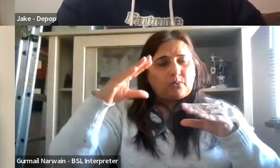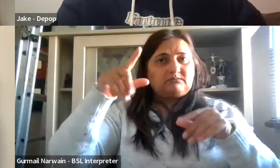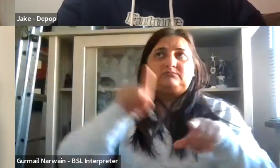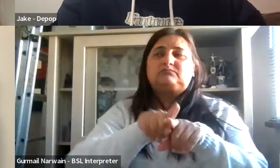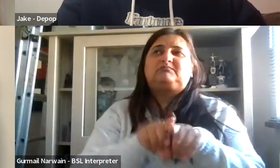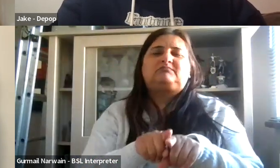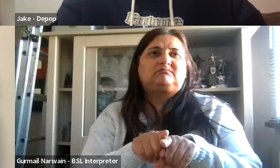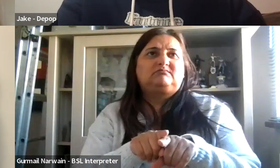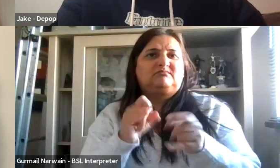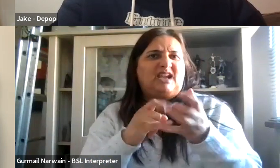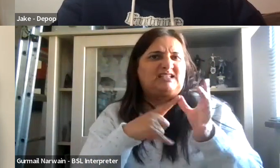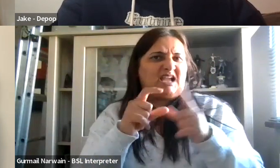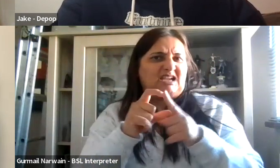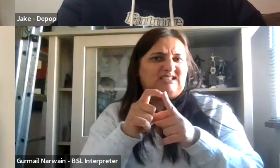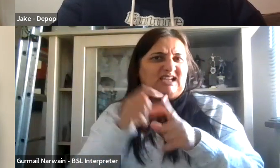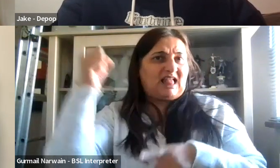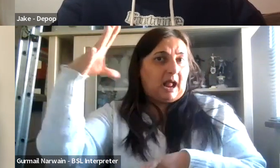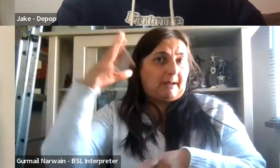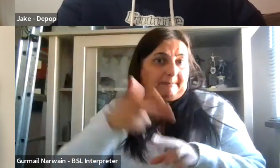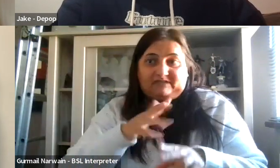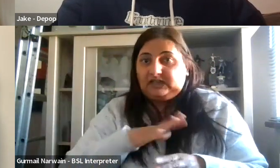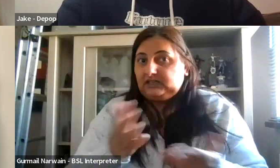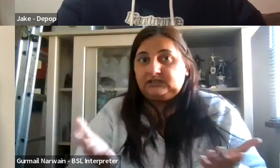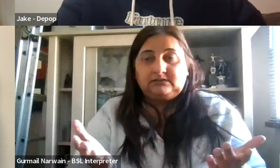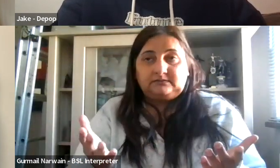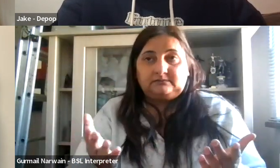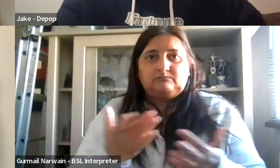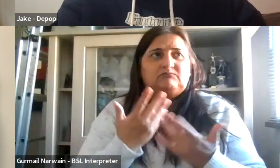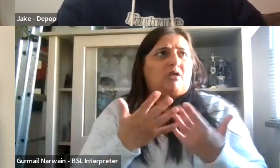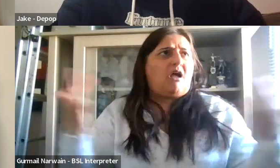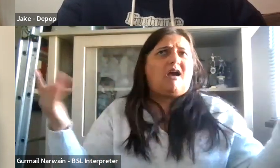We've got access to the Sa. D lamps if you need that sort of thing. Access to the S A.D. lamption.